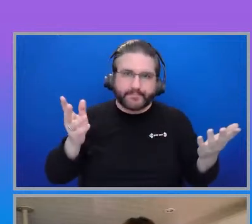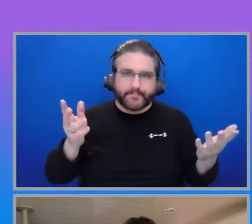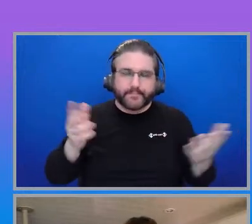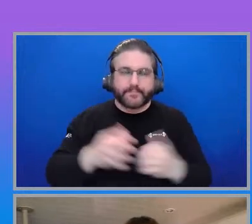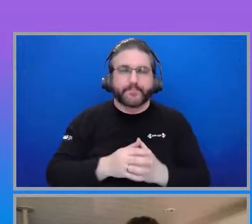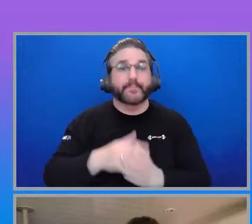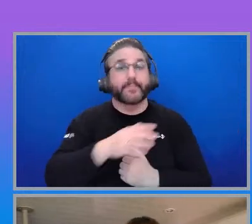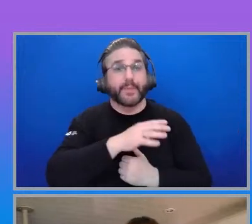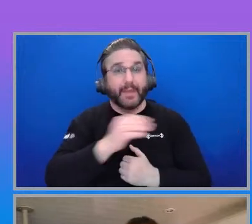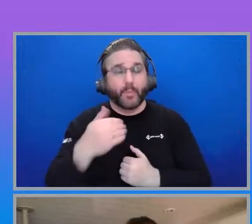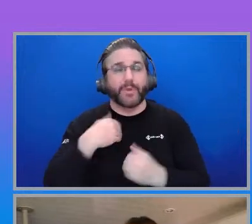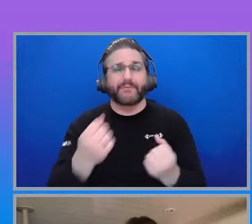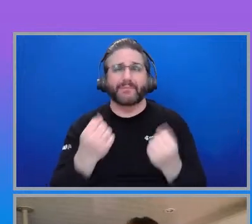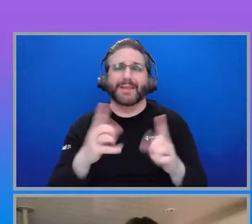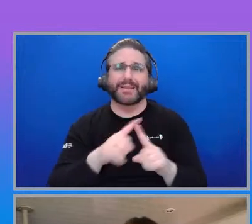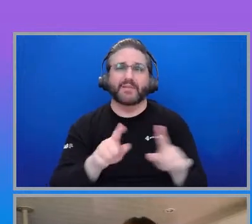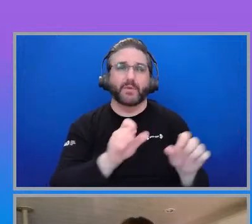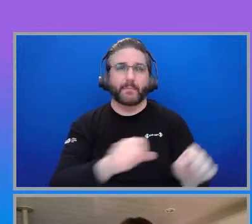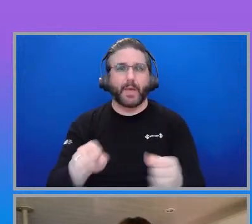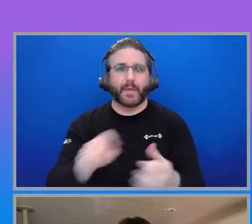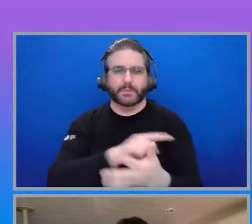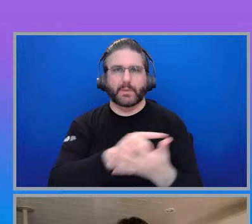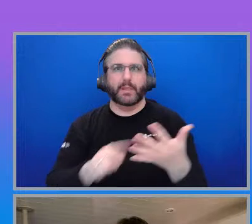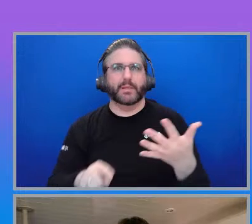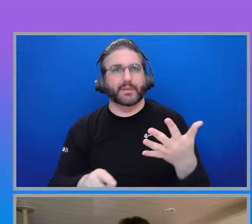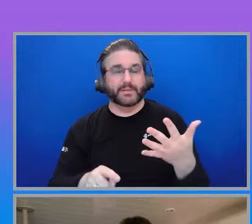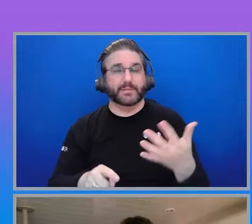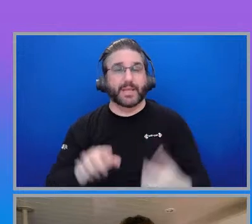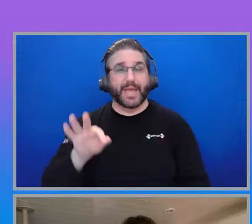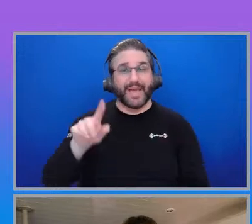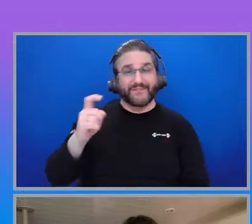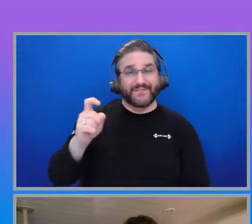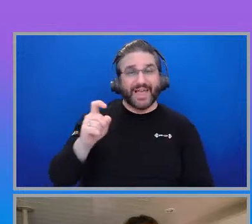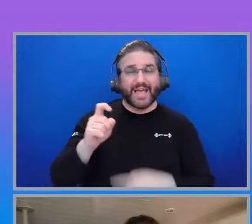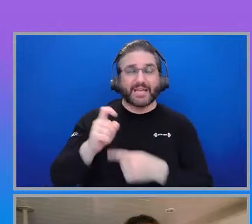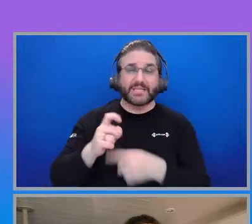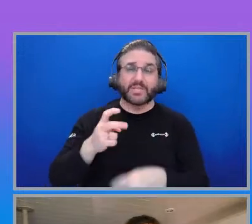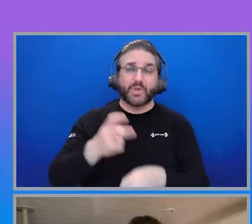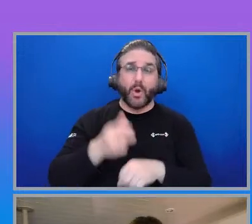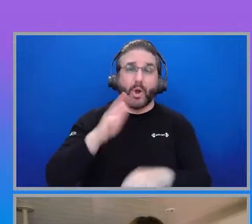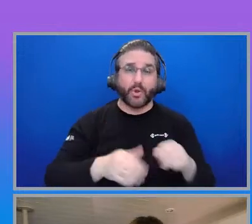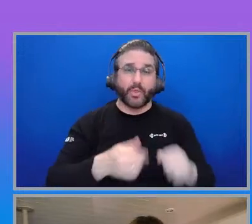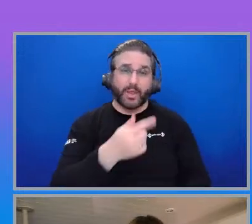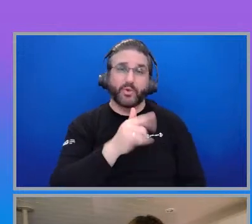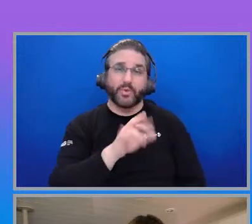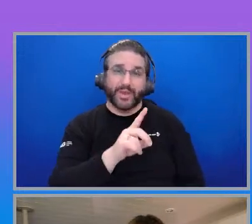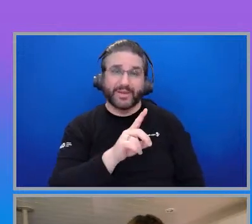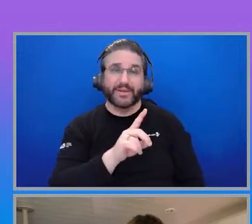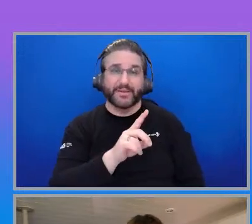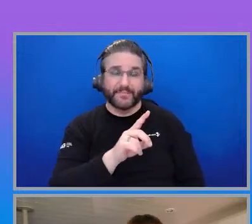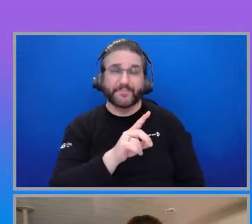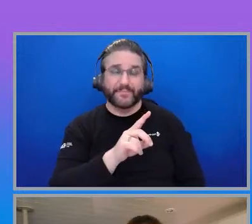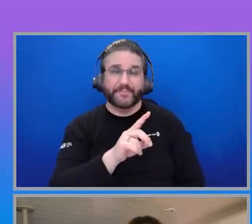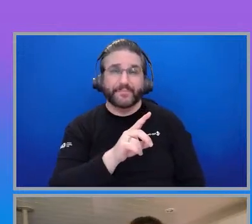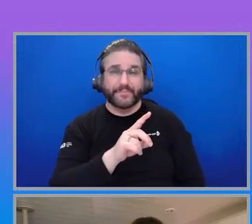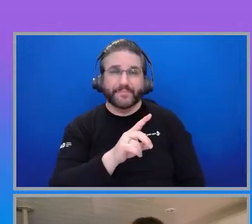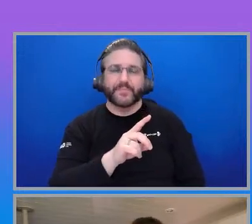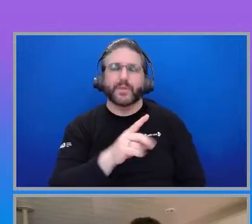there's a lot of possibilities. And in fact, flex is kind of